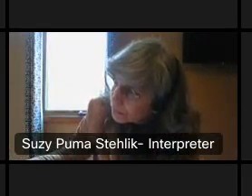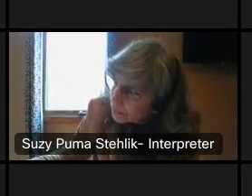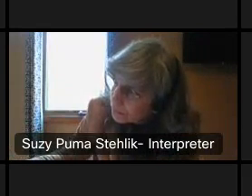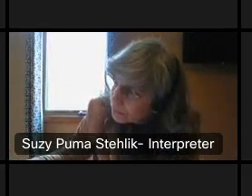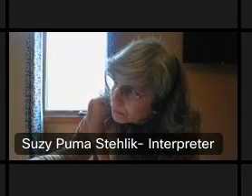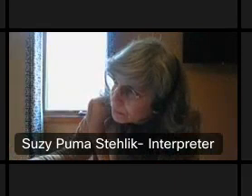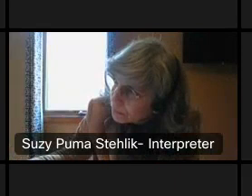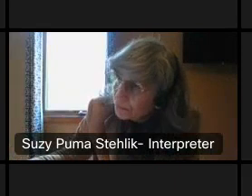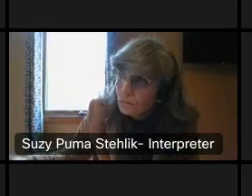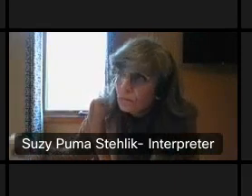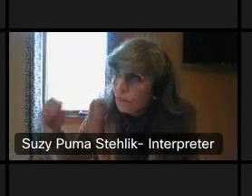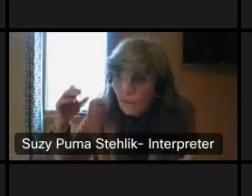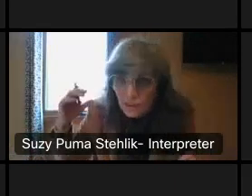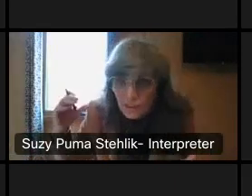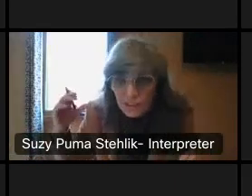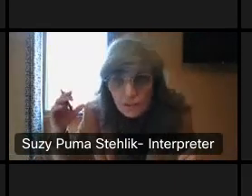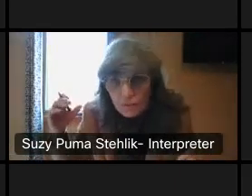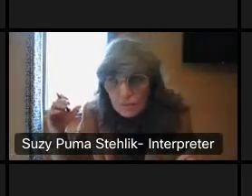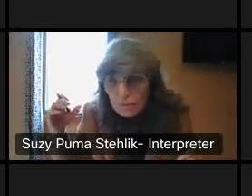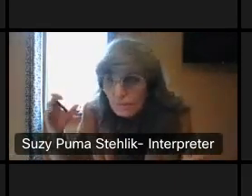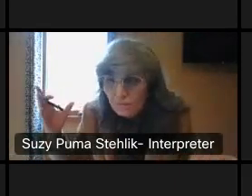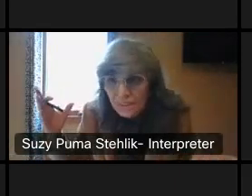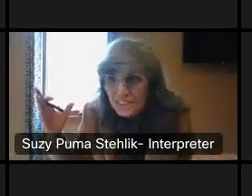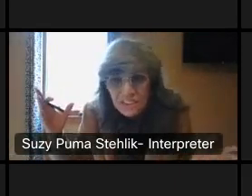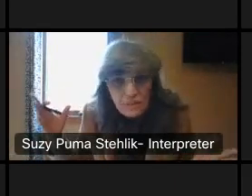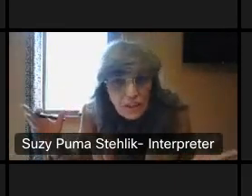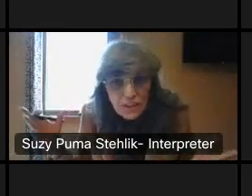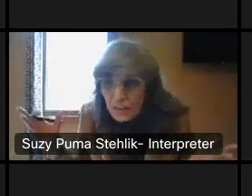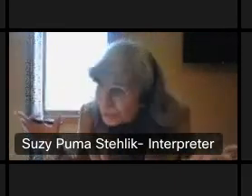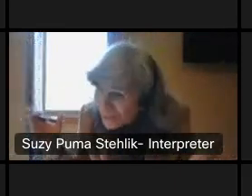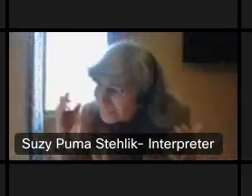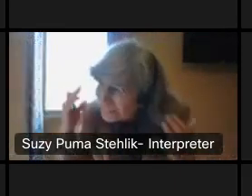Existing what.